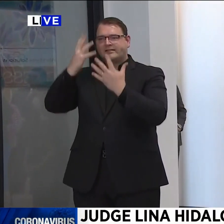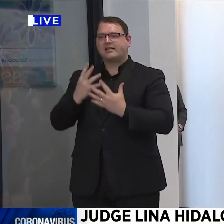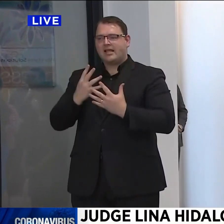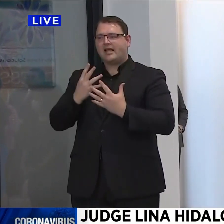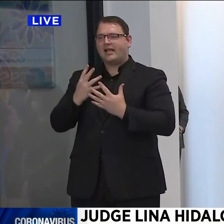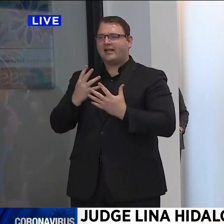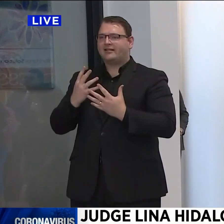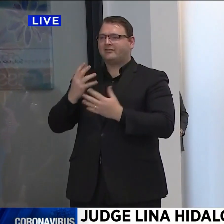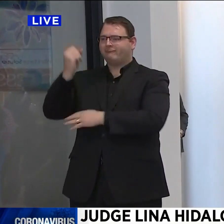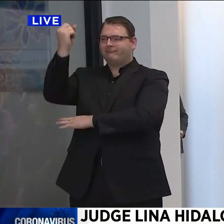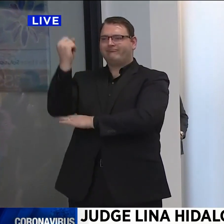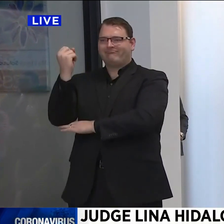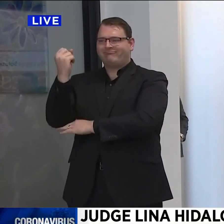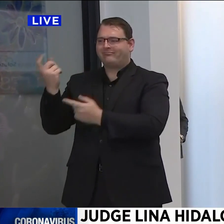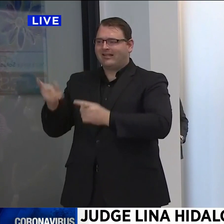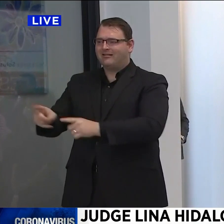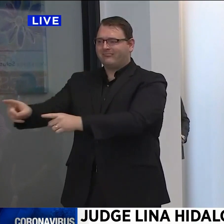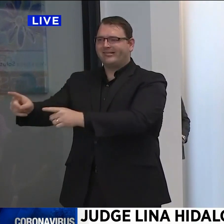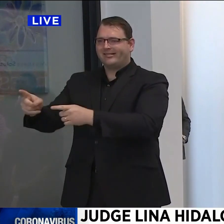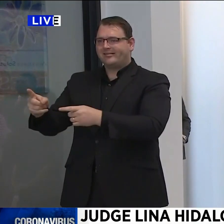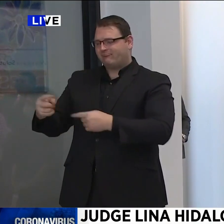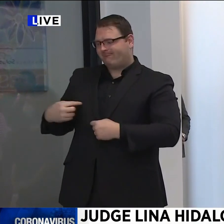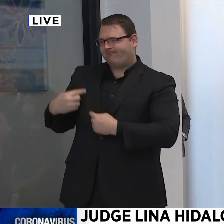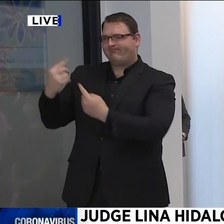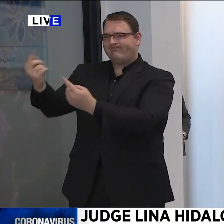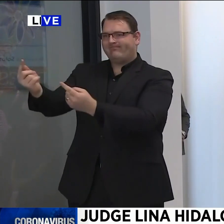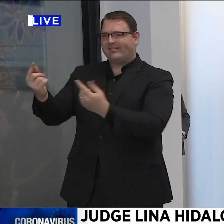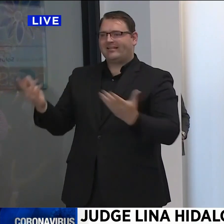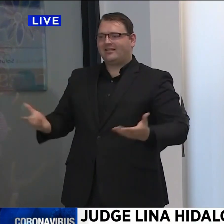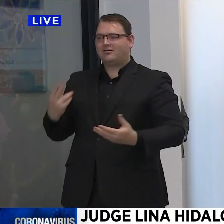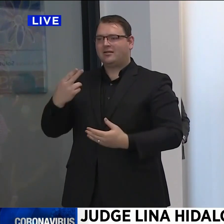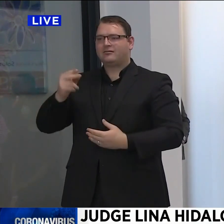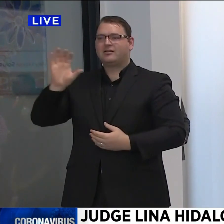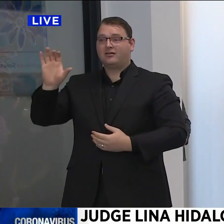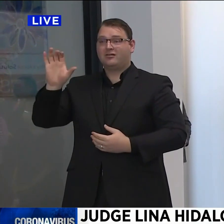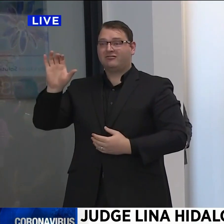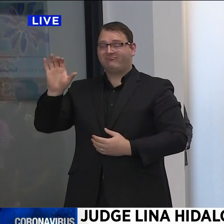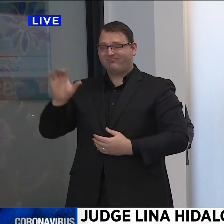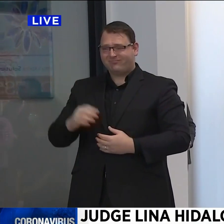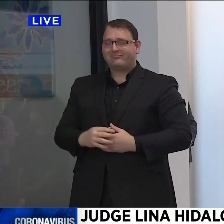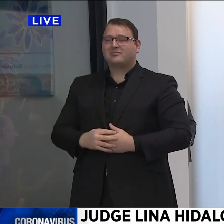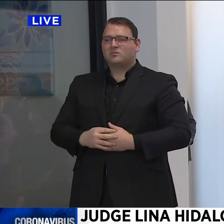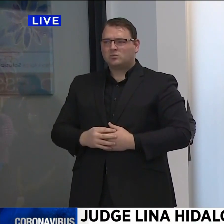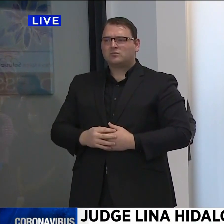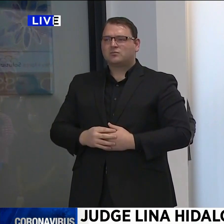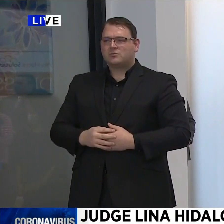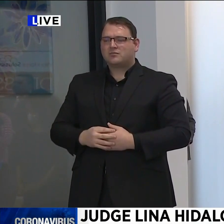Thank you so Thank you so Julia before I begin I’d like Julia before I begin I’d like to share. Aside a sad milestone